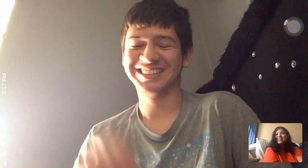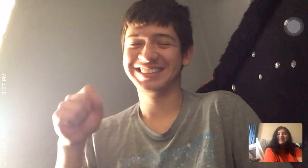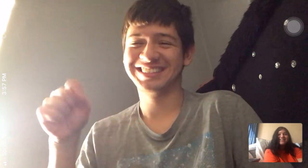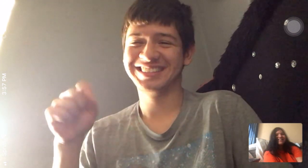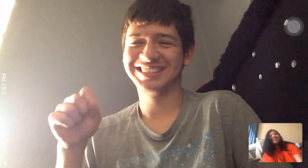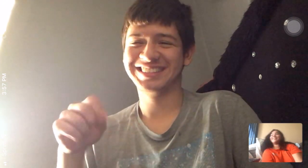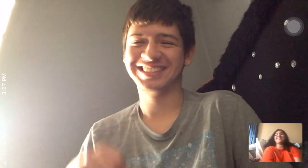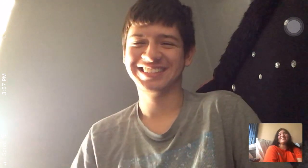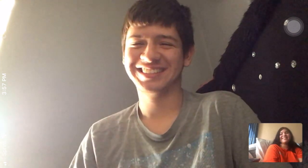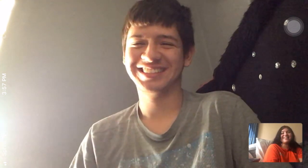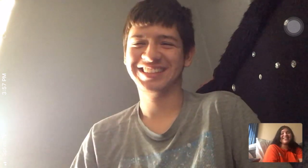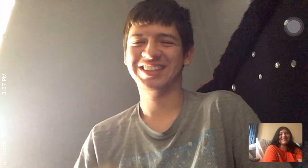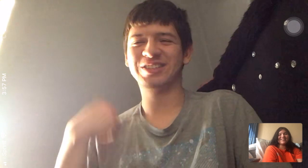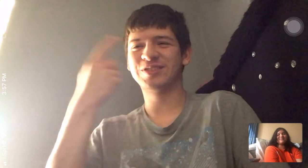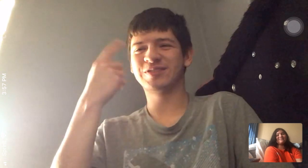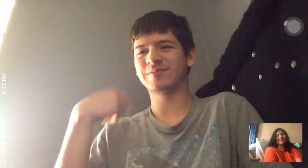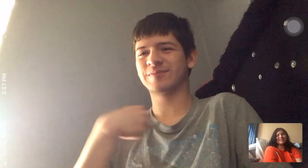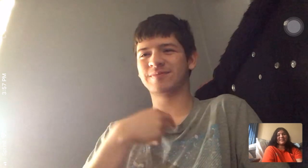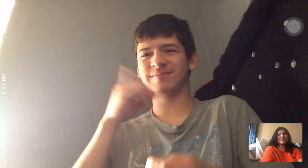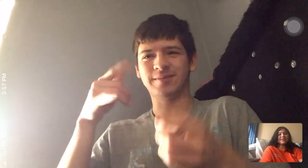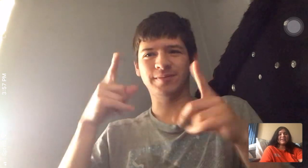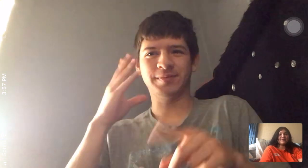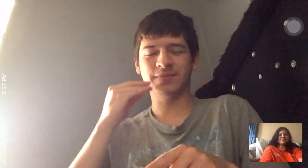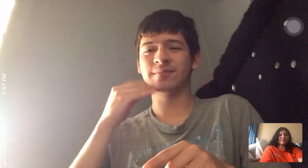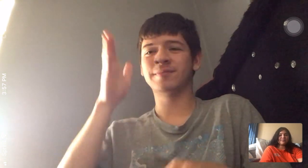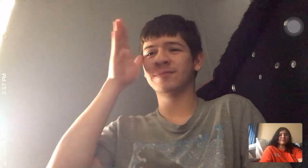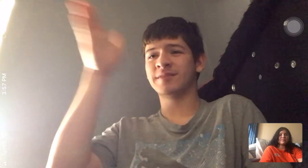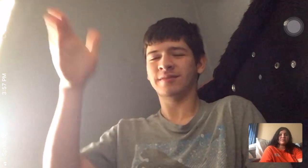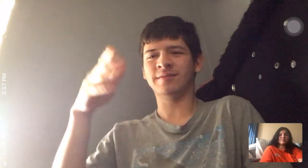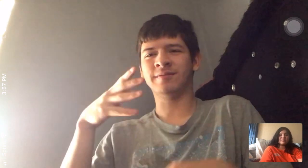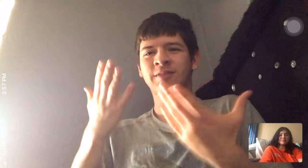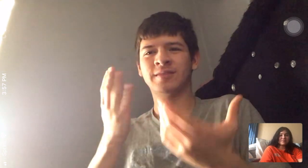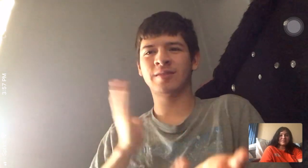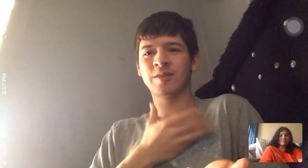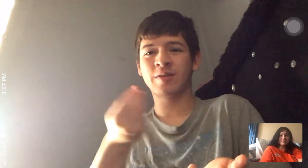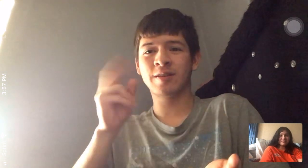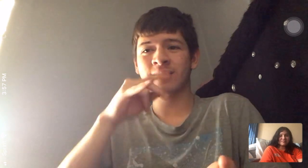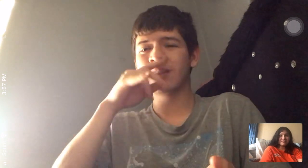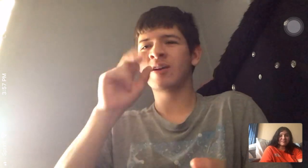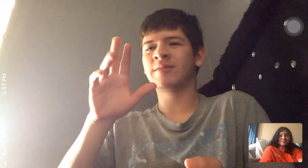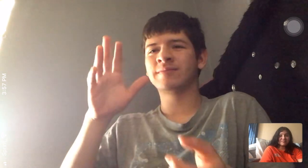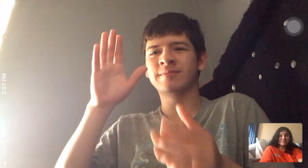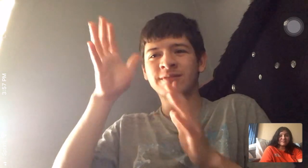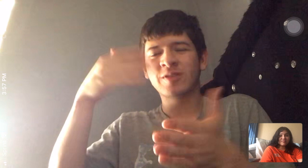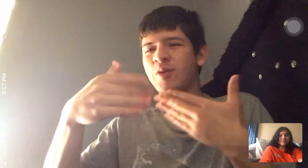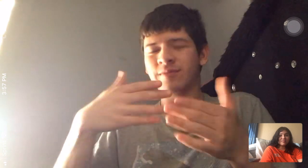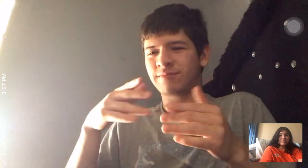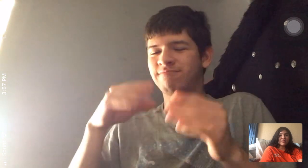ALEXIS Yes! I wonder that in the future, maybe our own kids or grandchildren,